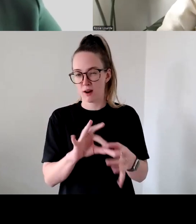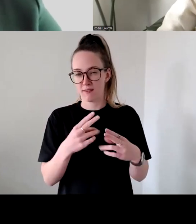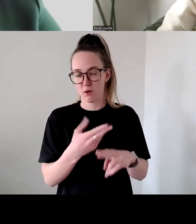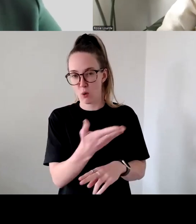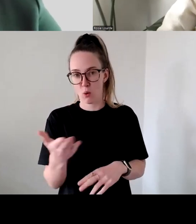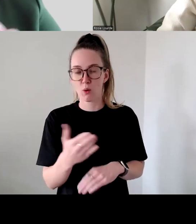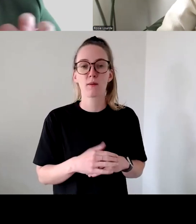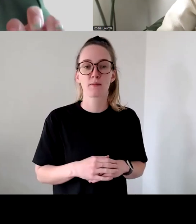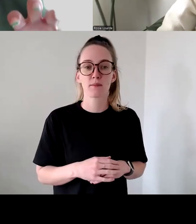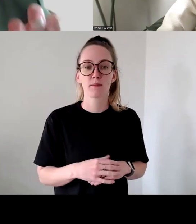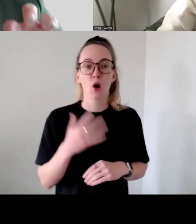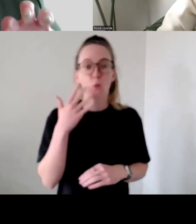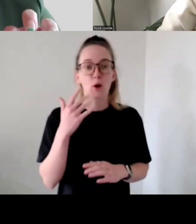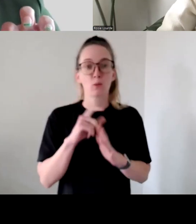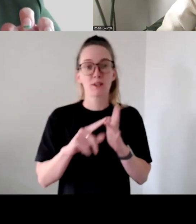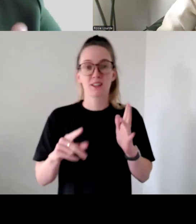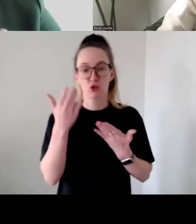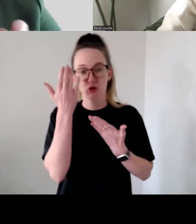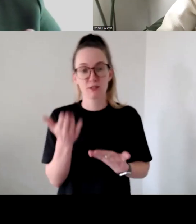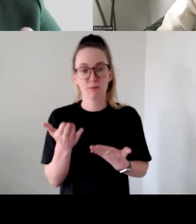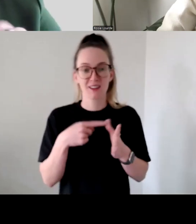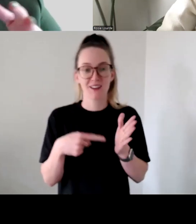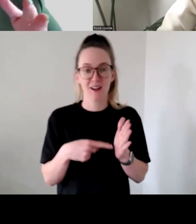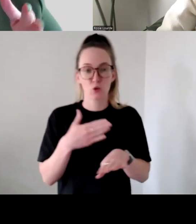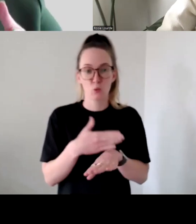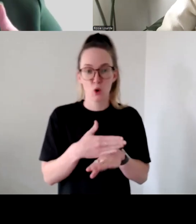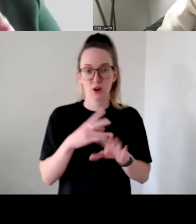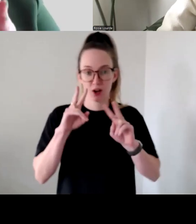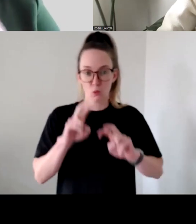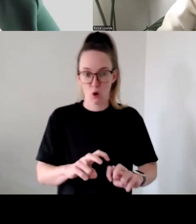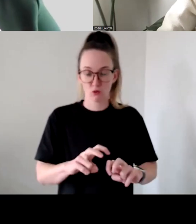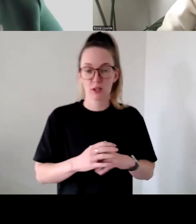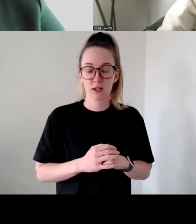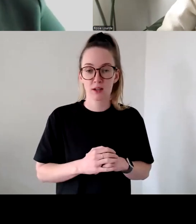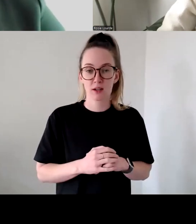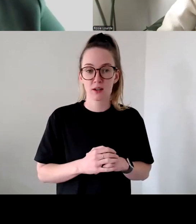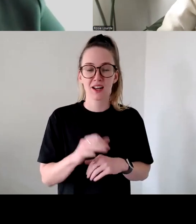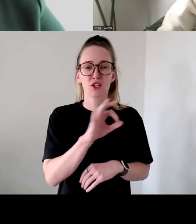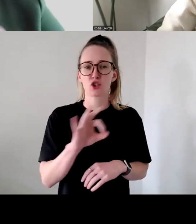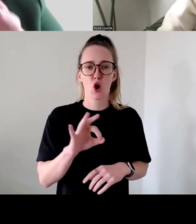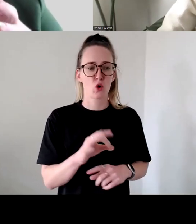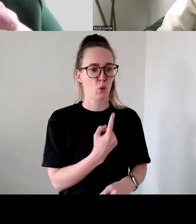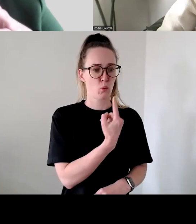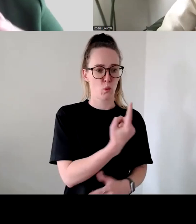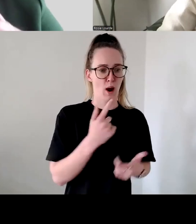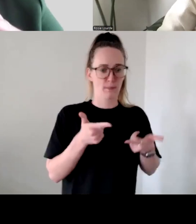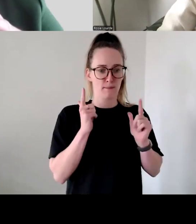at Work Inquiry, we found that people, it's not all just one boss, one worker scenario